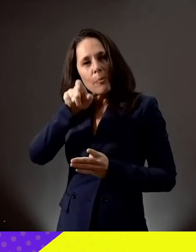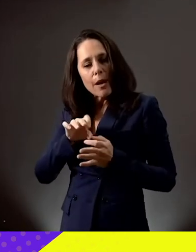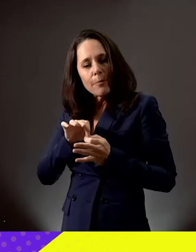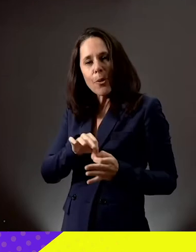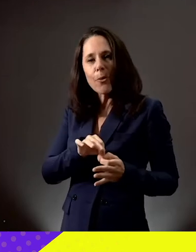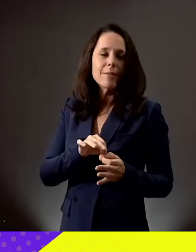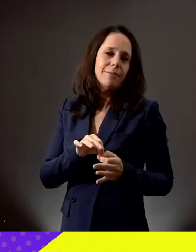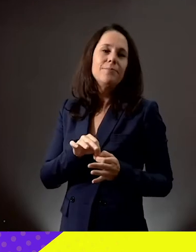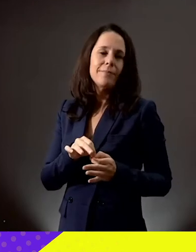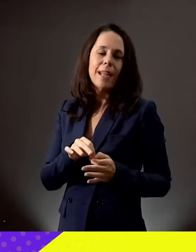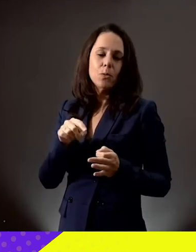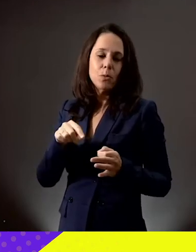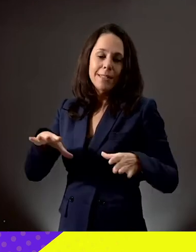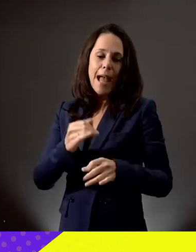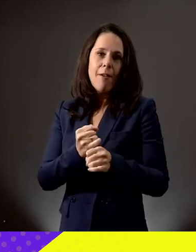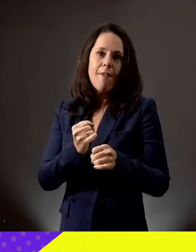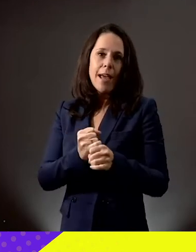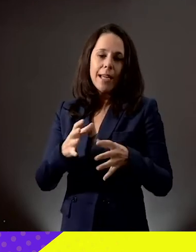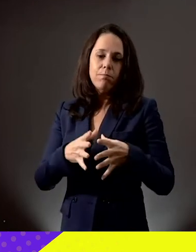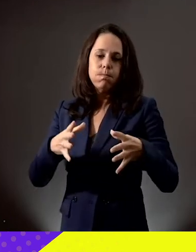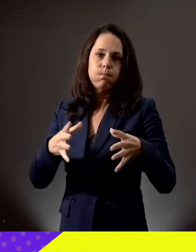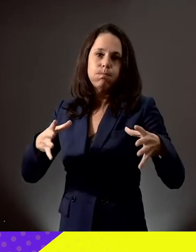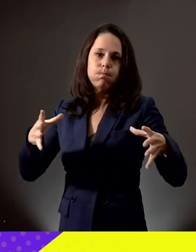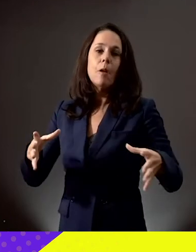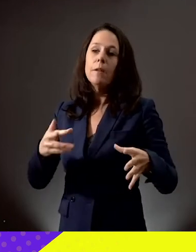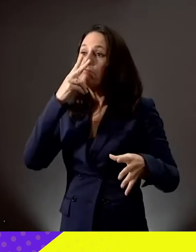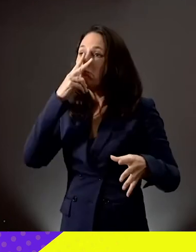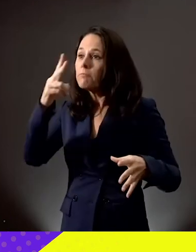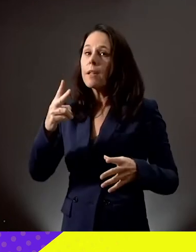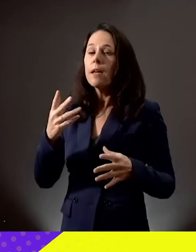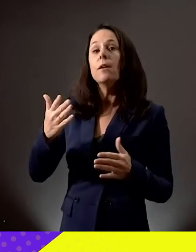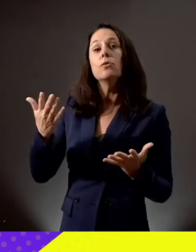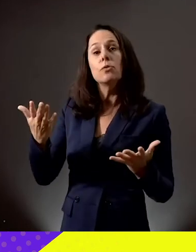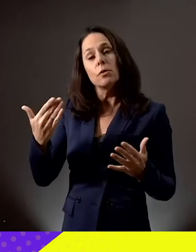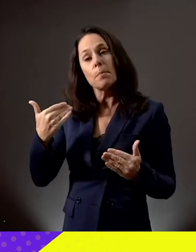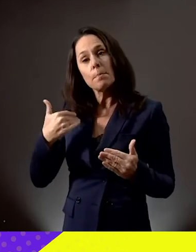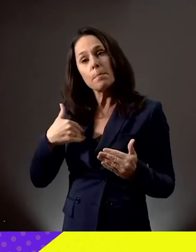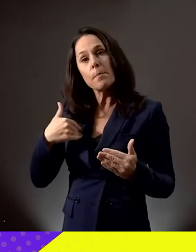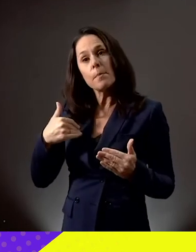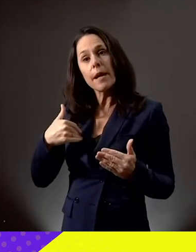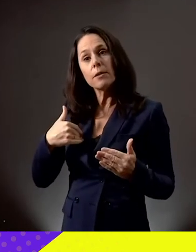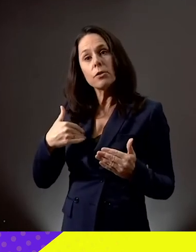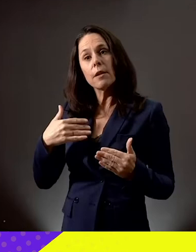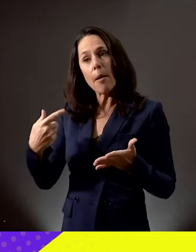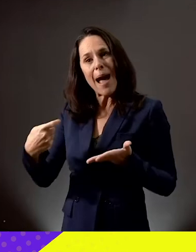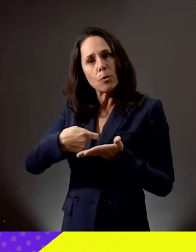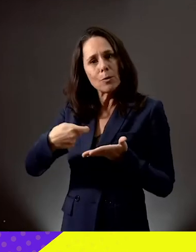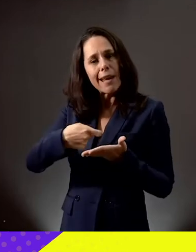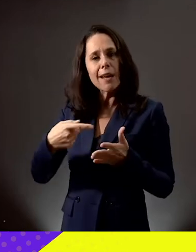and now we are not only looking at people who are on benefits or income support...